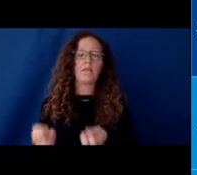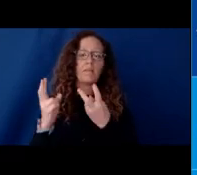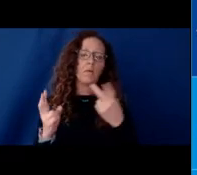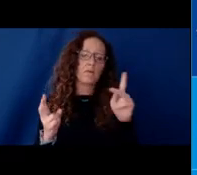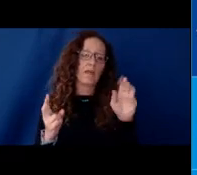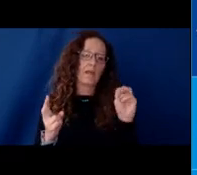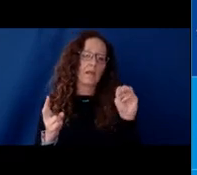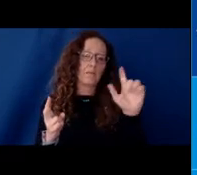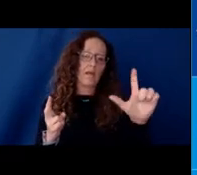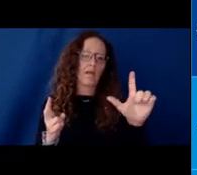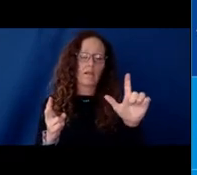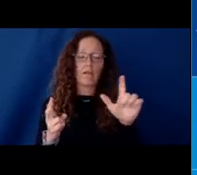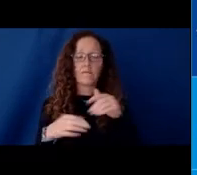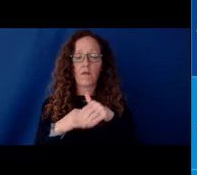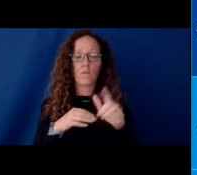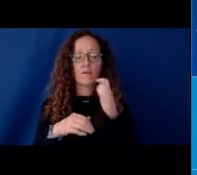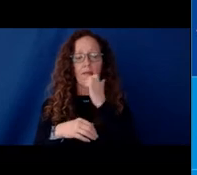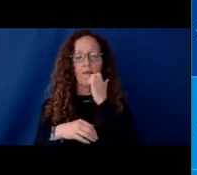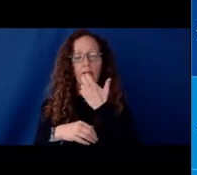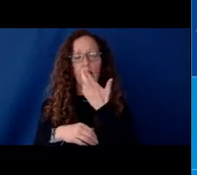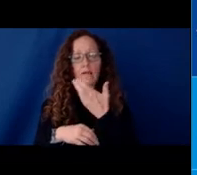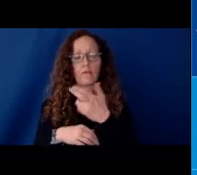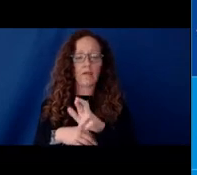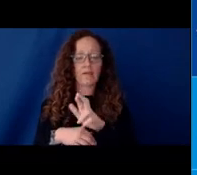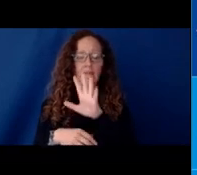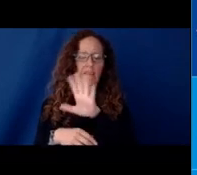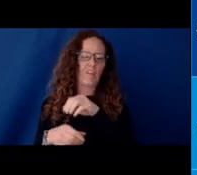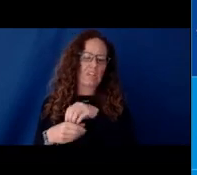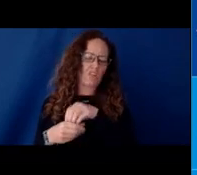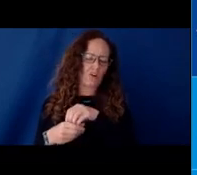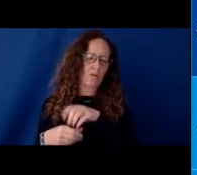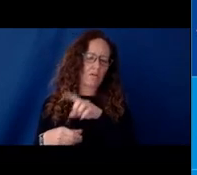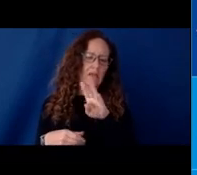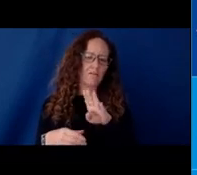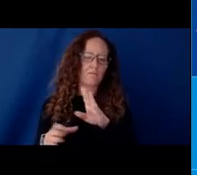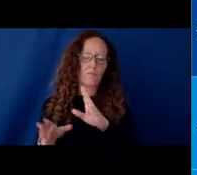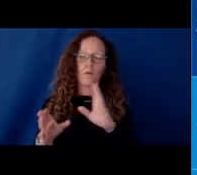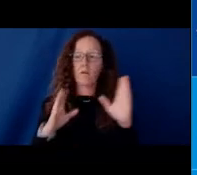their internal dashboard. And you can see on the top left, media partners are using HeatRisk in